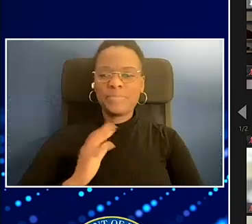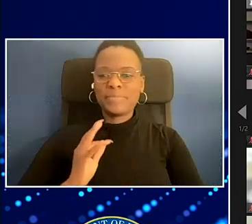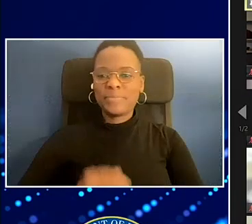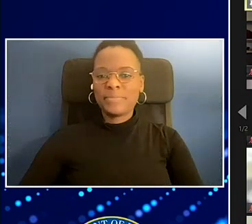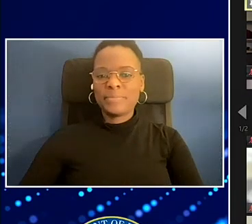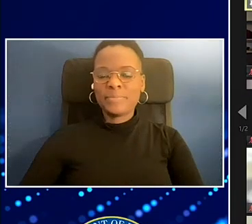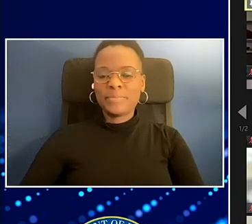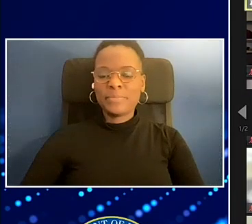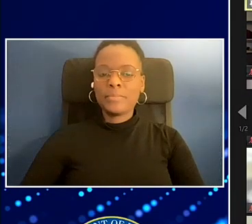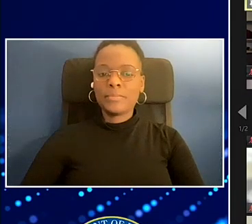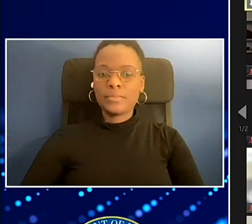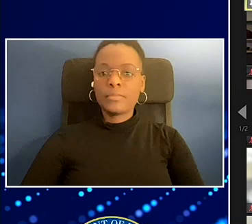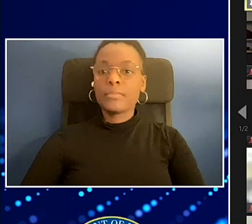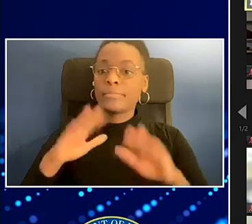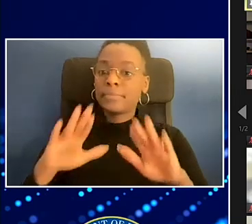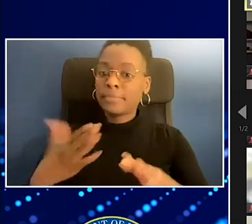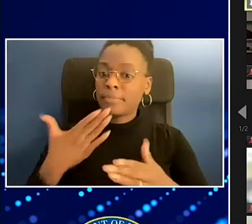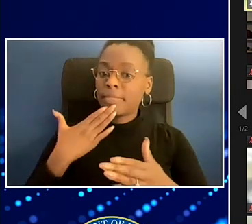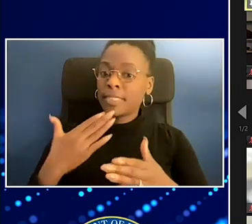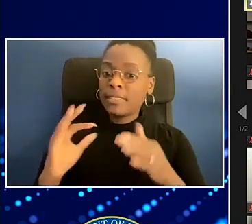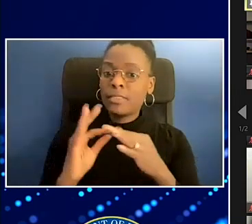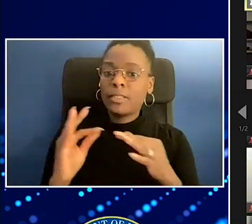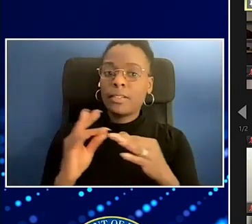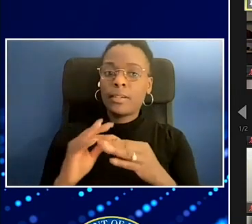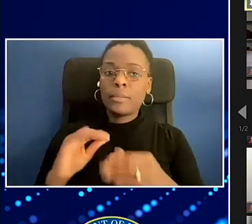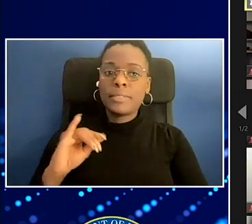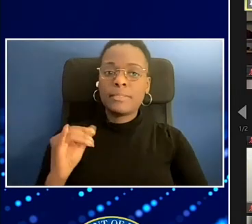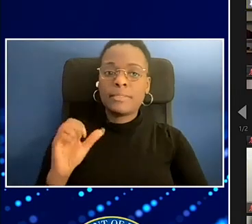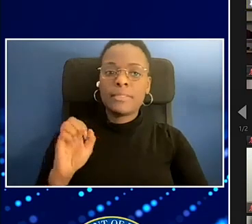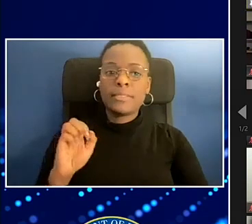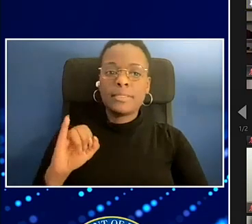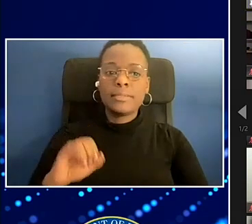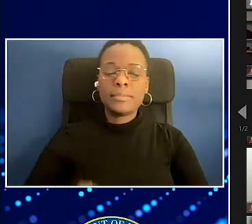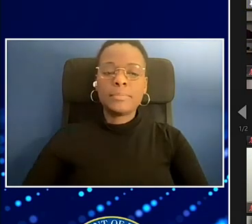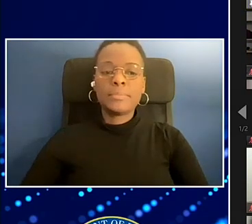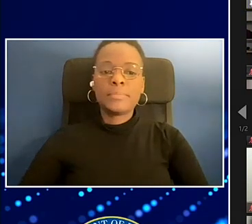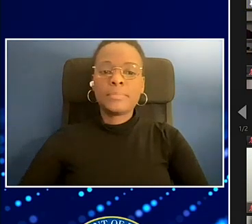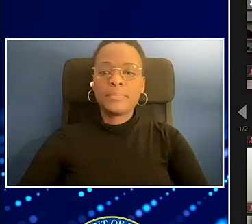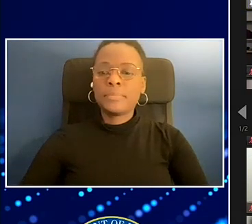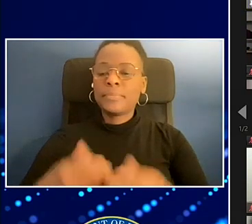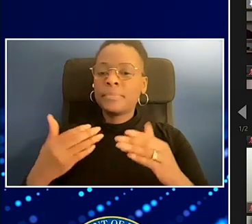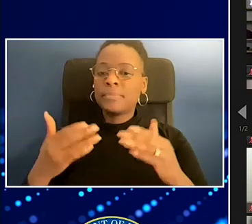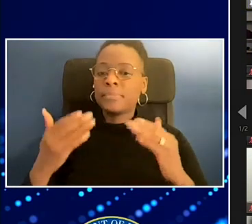Great. Thank you so much for your comment, Jessi. Alright. Our next speaker is Amanda